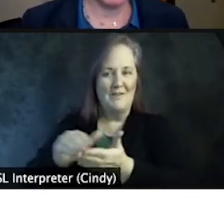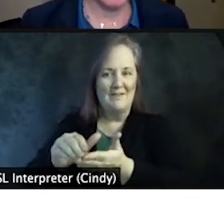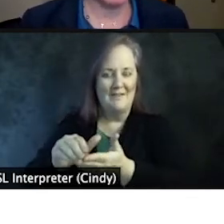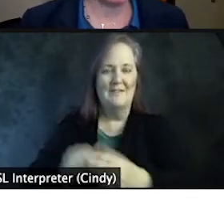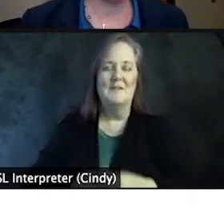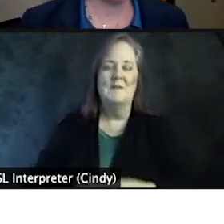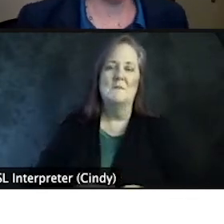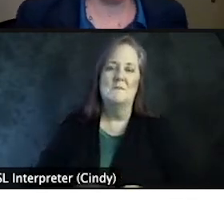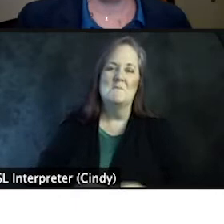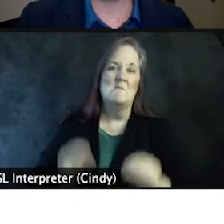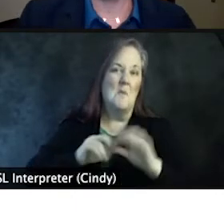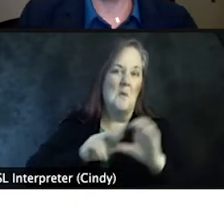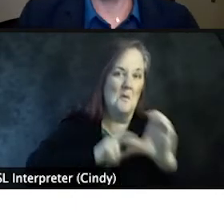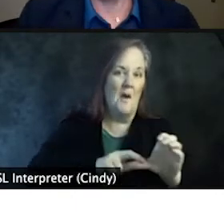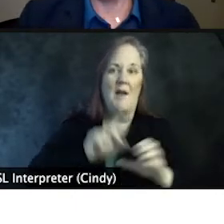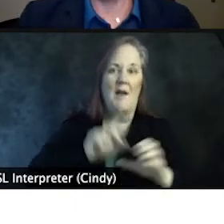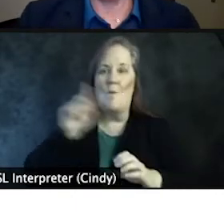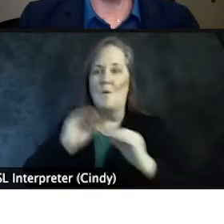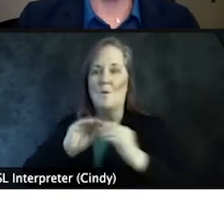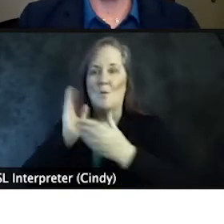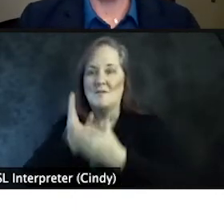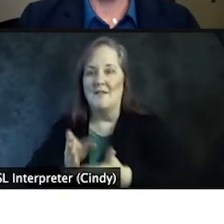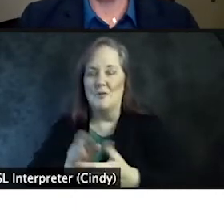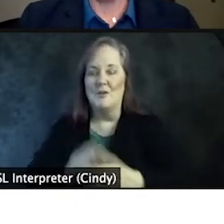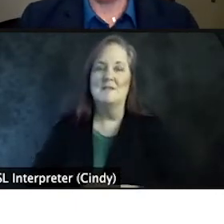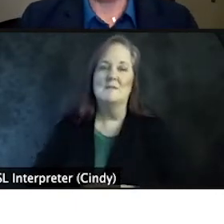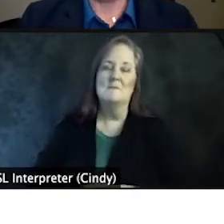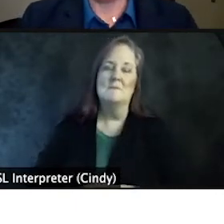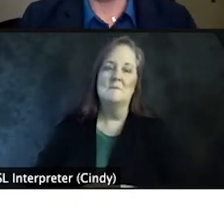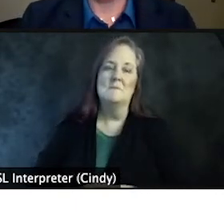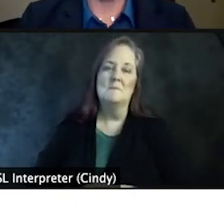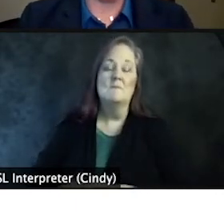a lot of unions, and also Joe Biden and Robert Wright